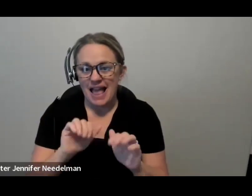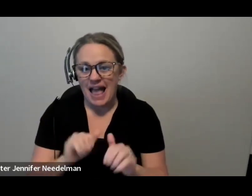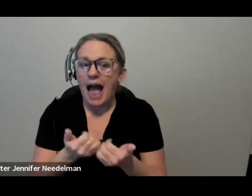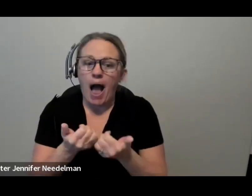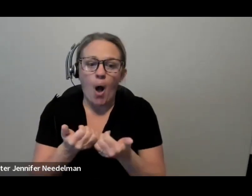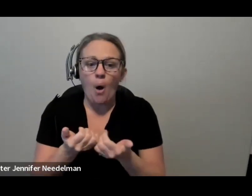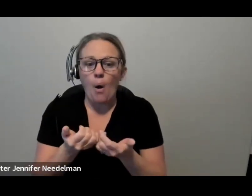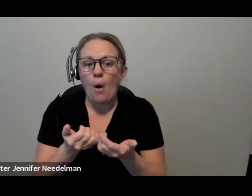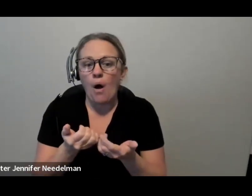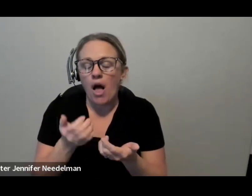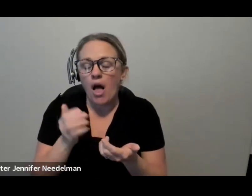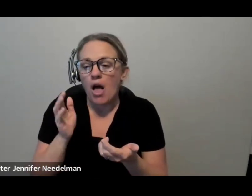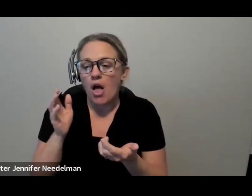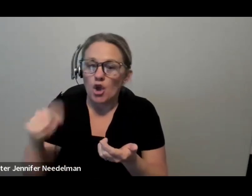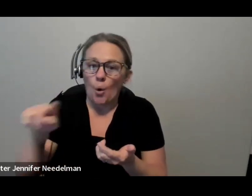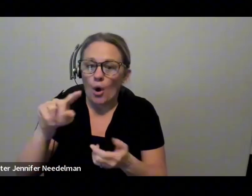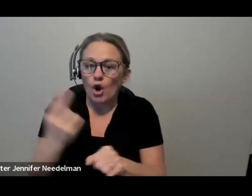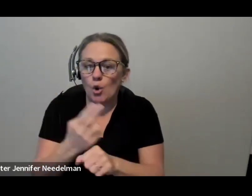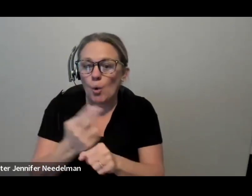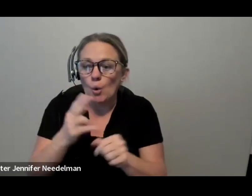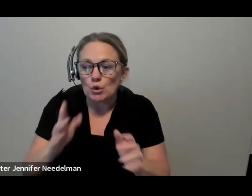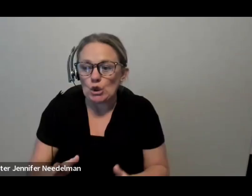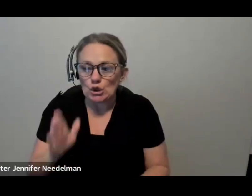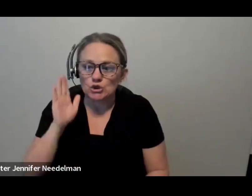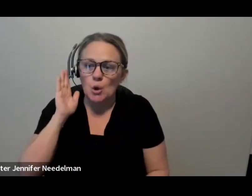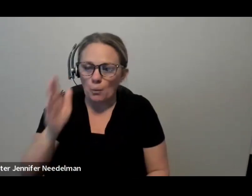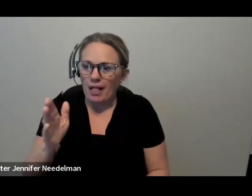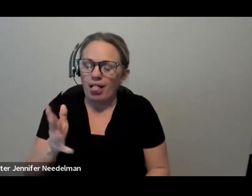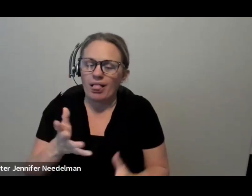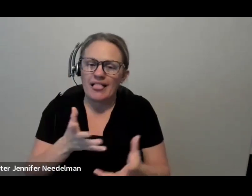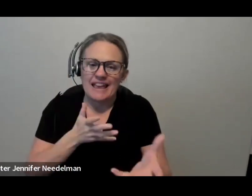user will interact with your software.